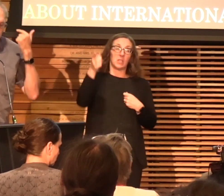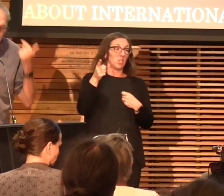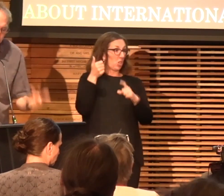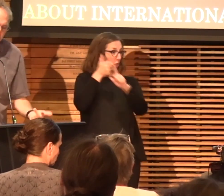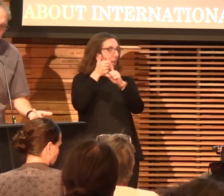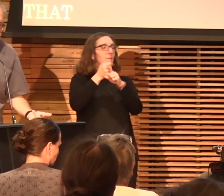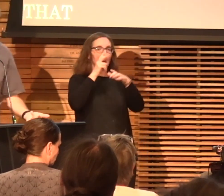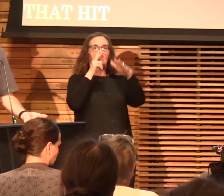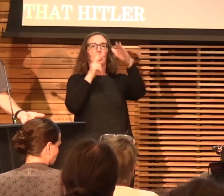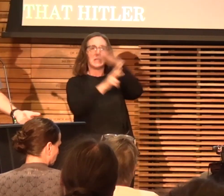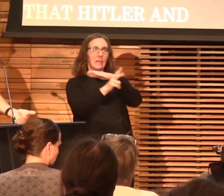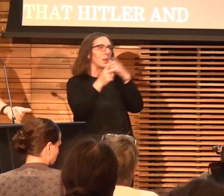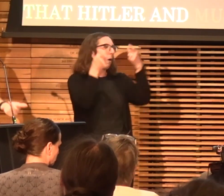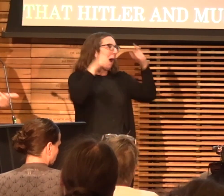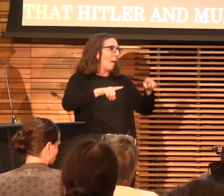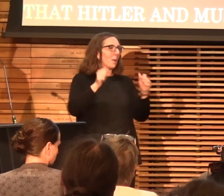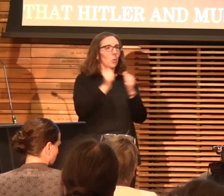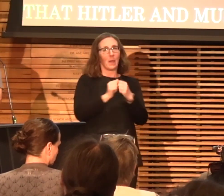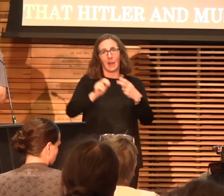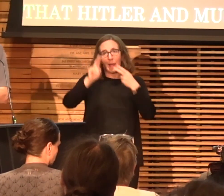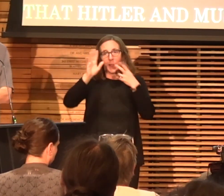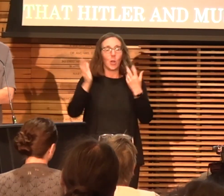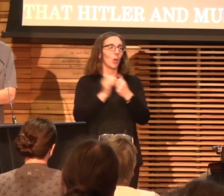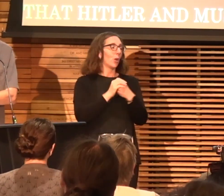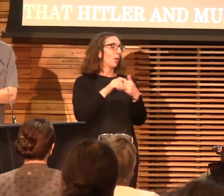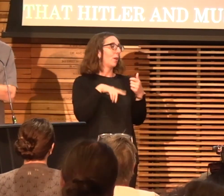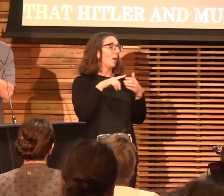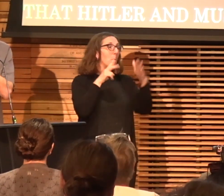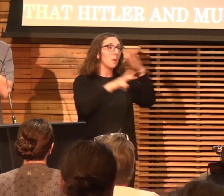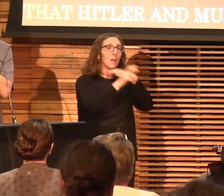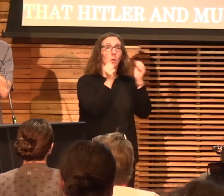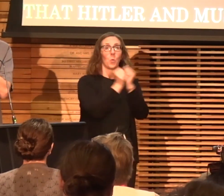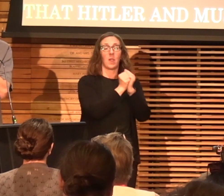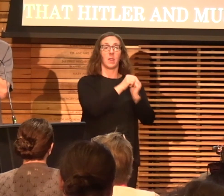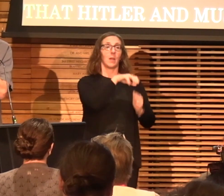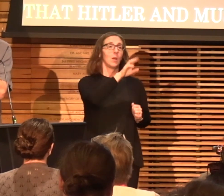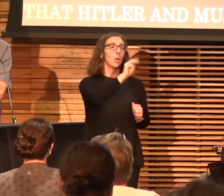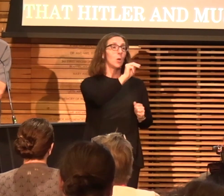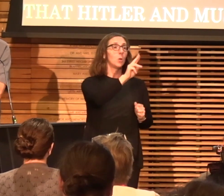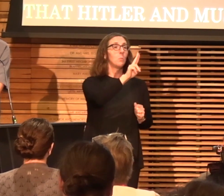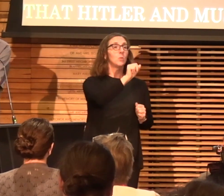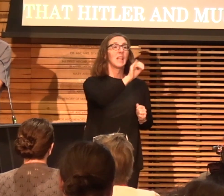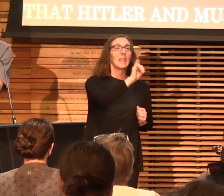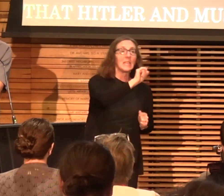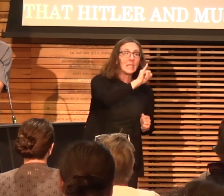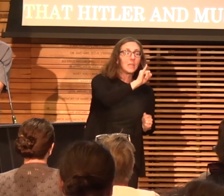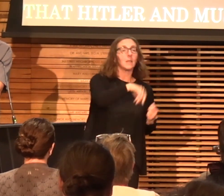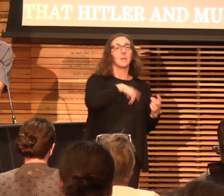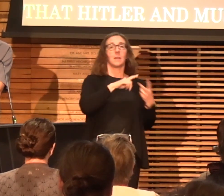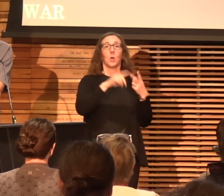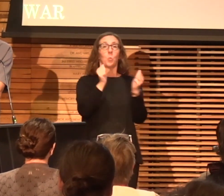and Mussolini, and Japan will wage war,